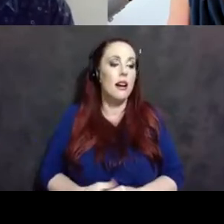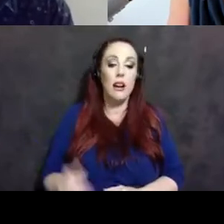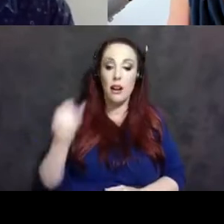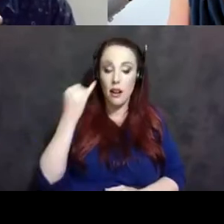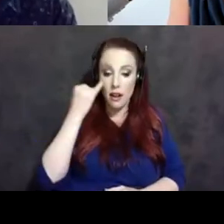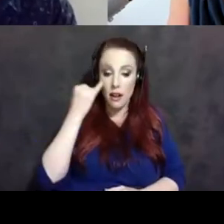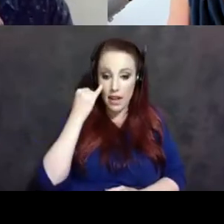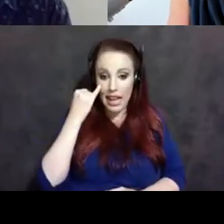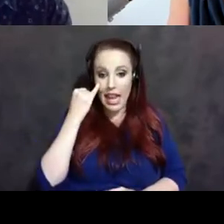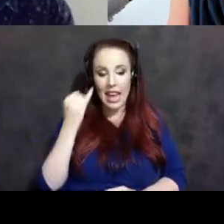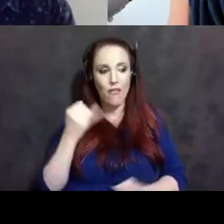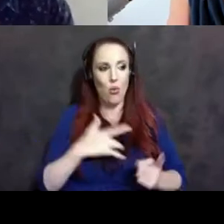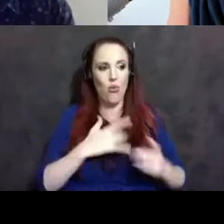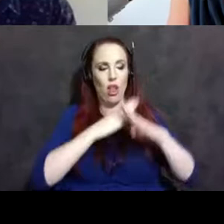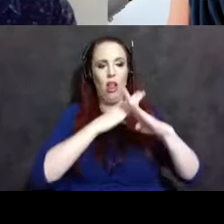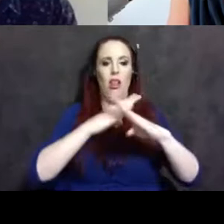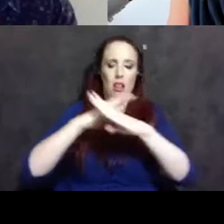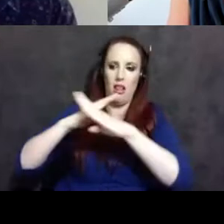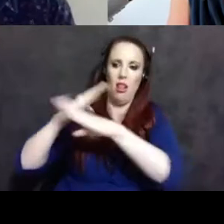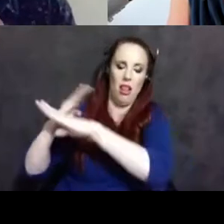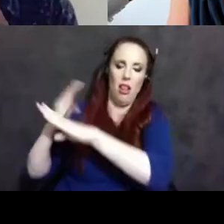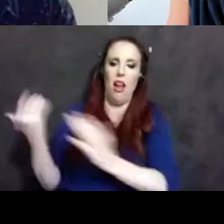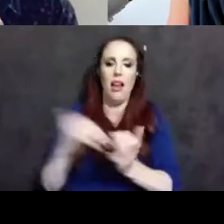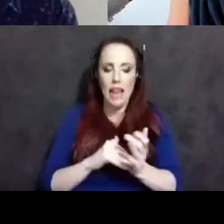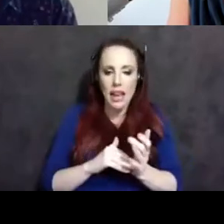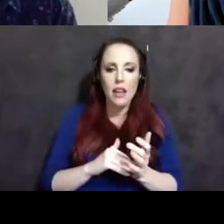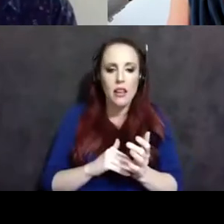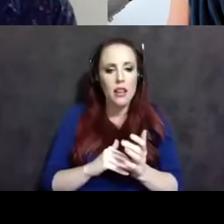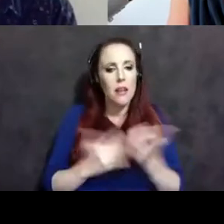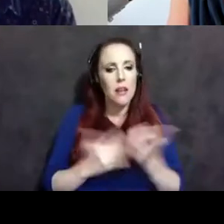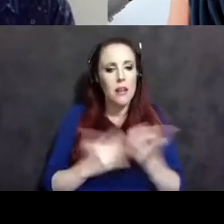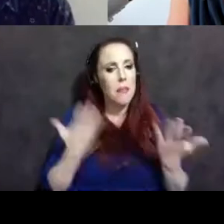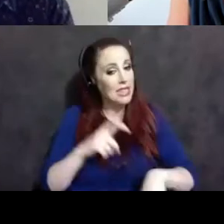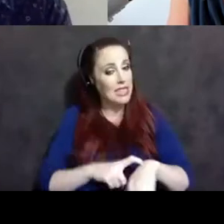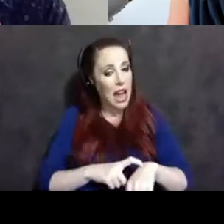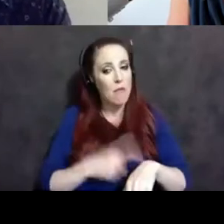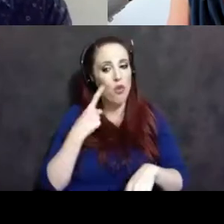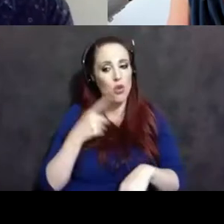you're met over and over again by walls, maybe it's time to make a move into where can I